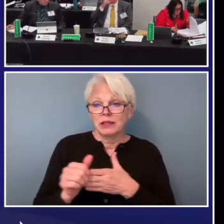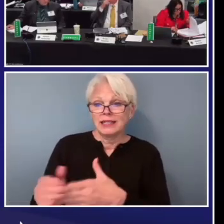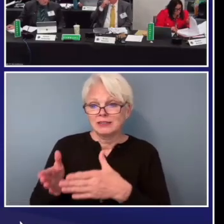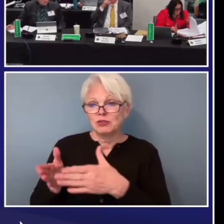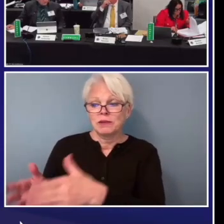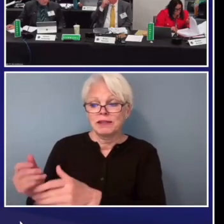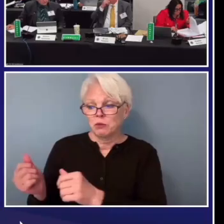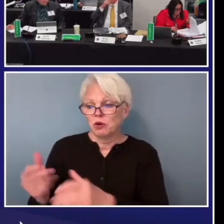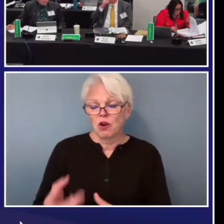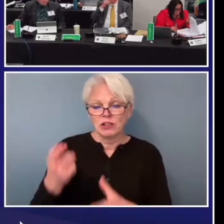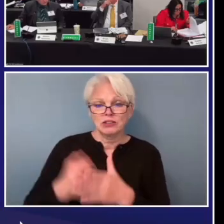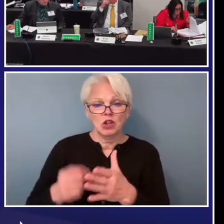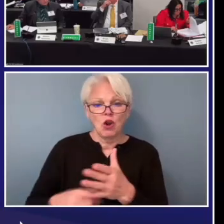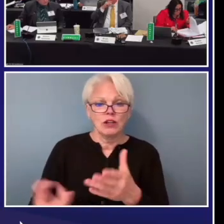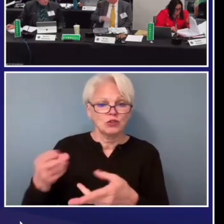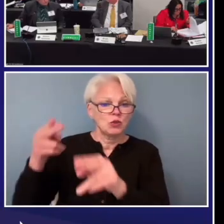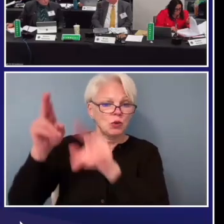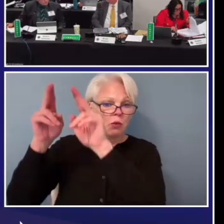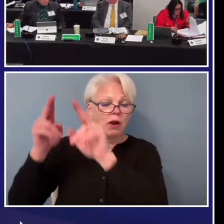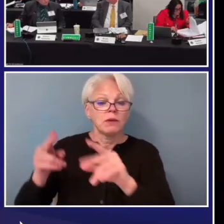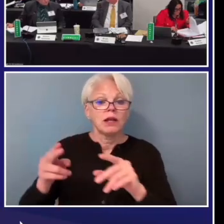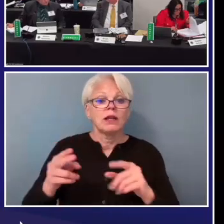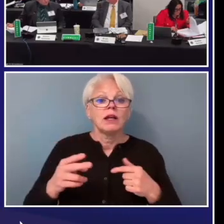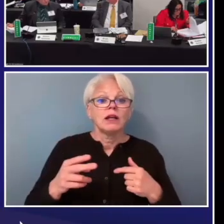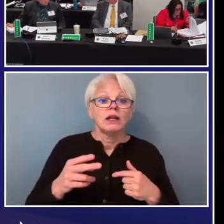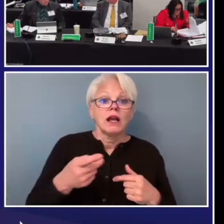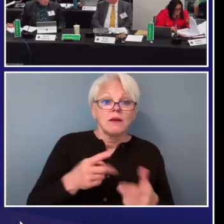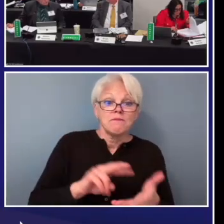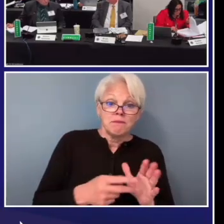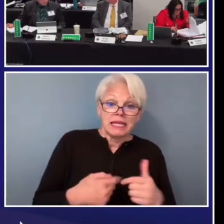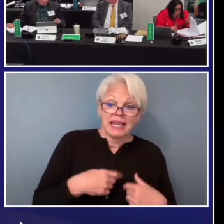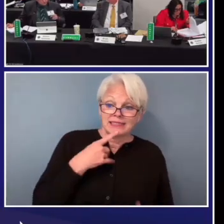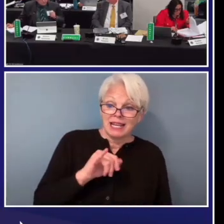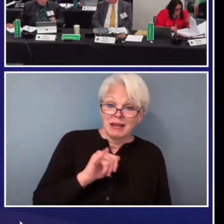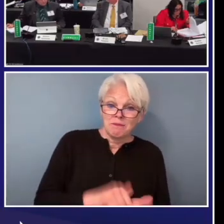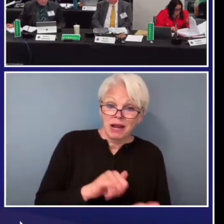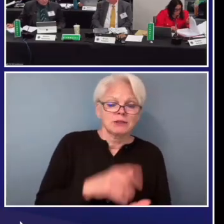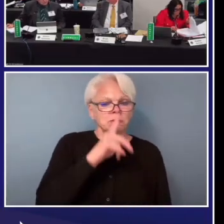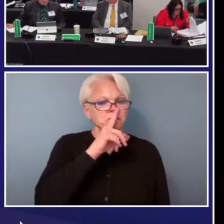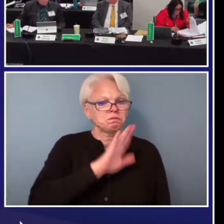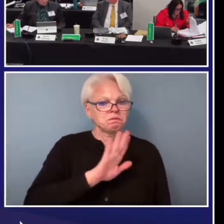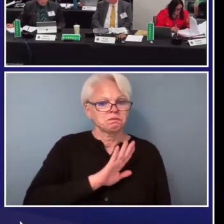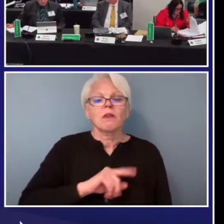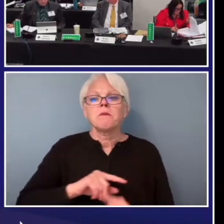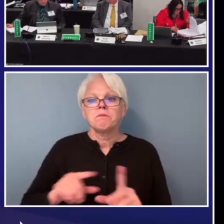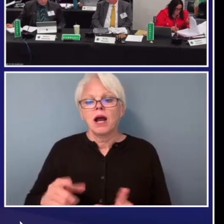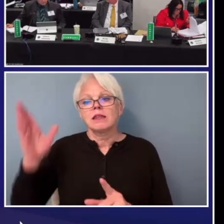I'm not saying it's an impossible thing to do, but I'm not sure when we look at the presentation we had this morning about the number of accreditors,